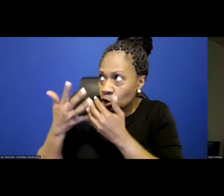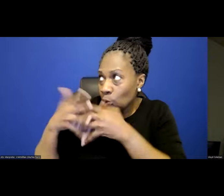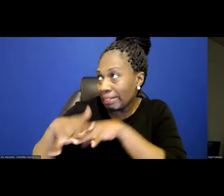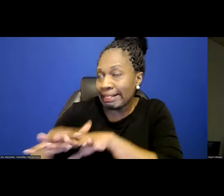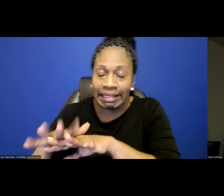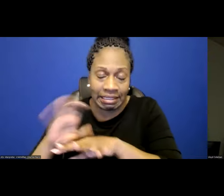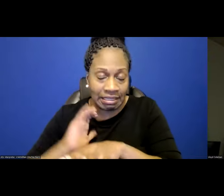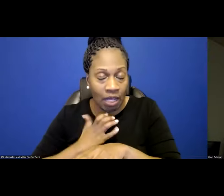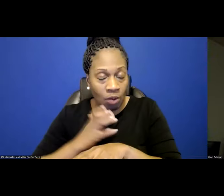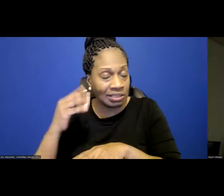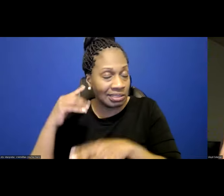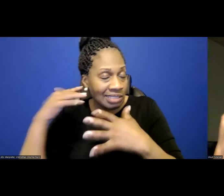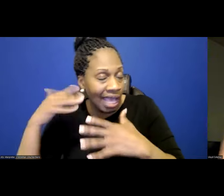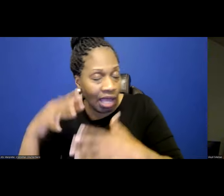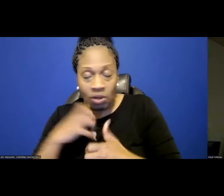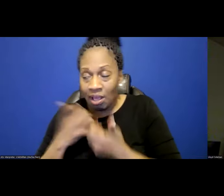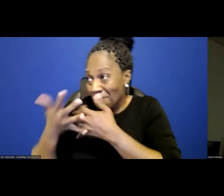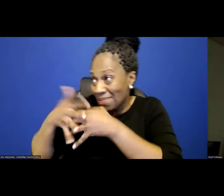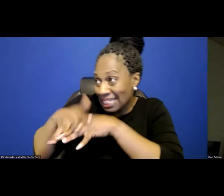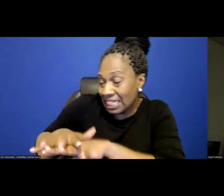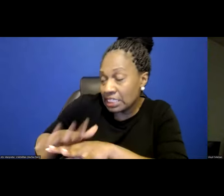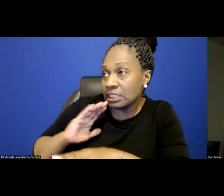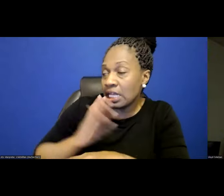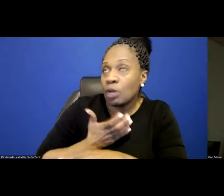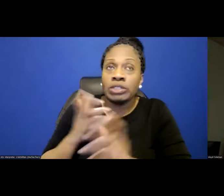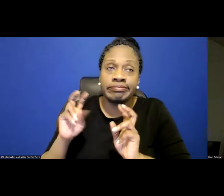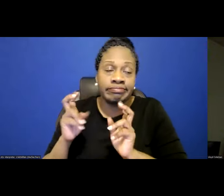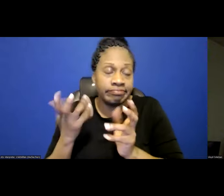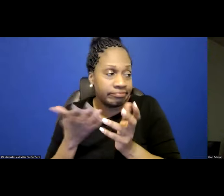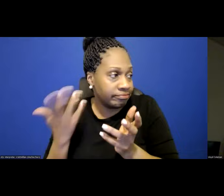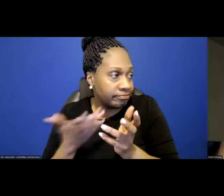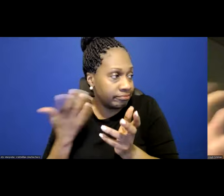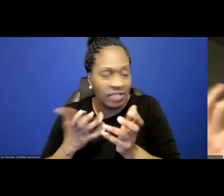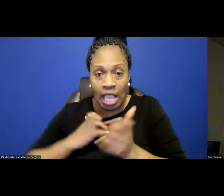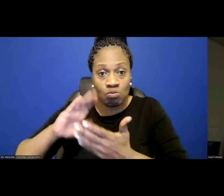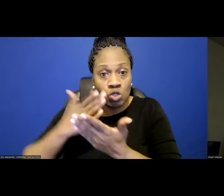and how to blend our music with other musicians